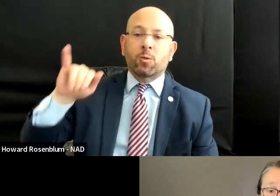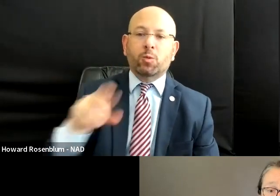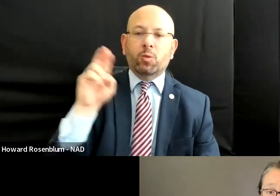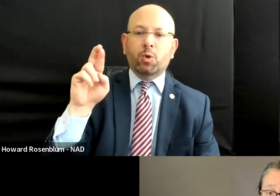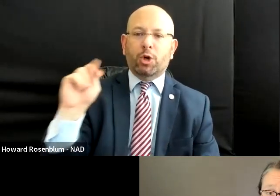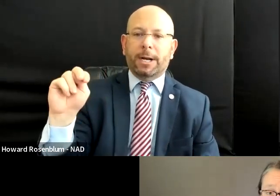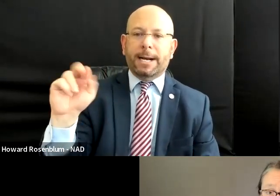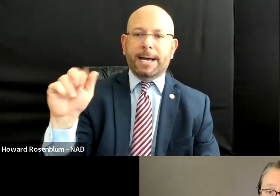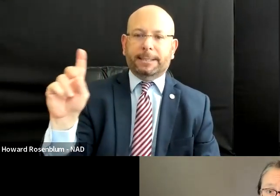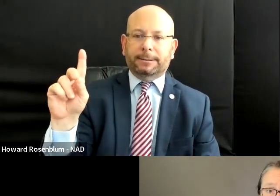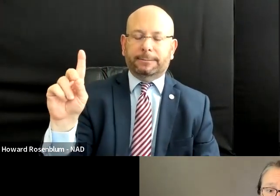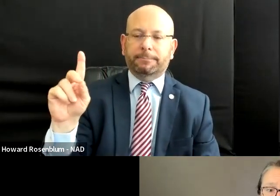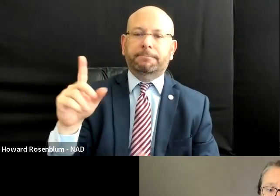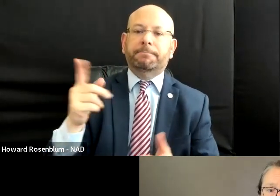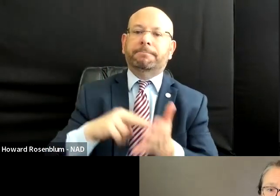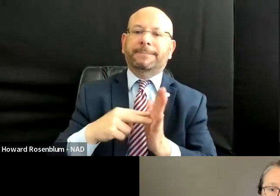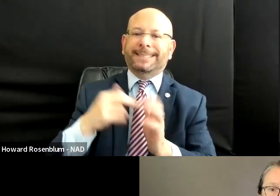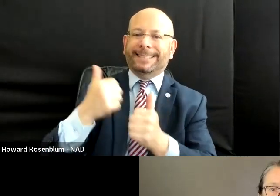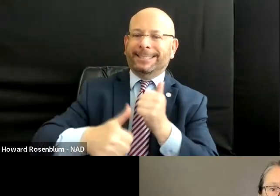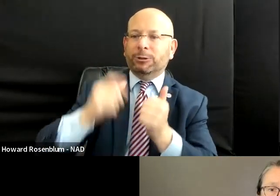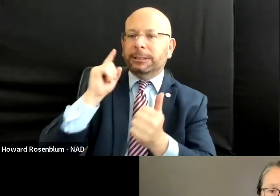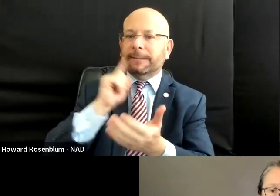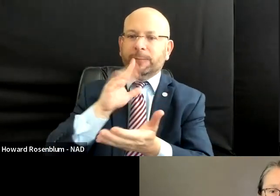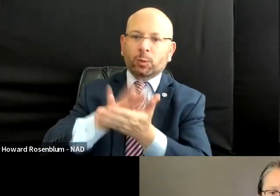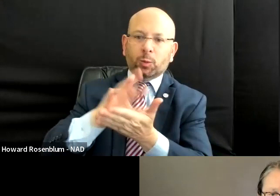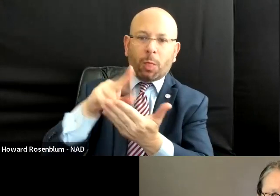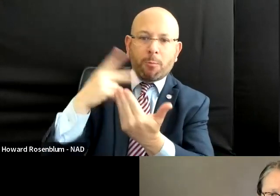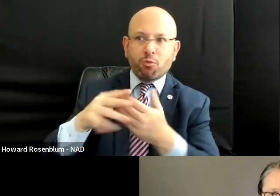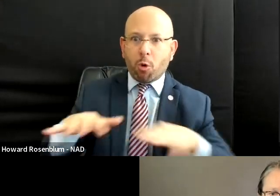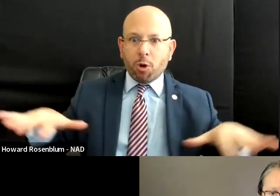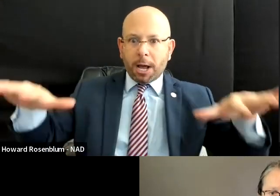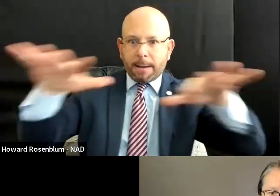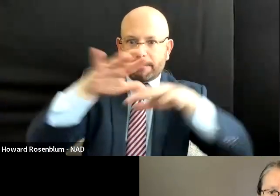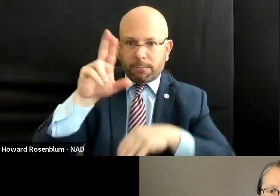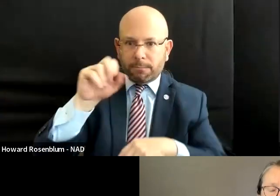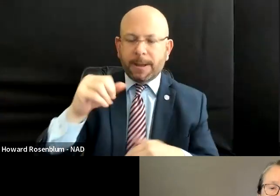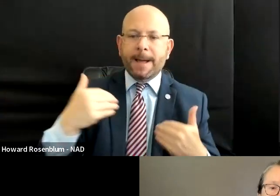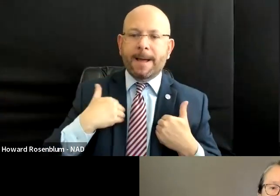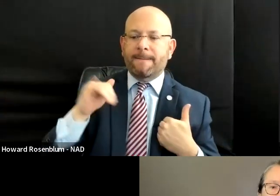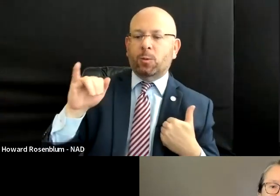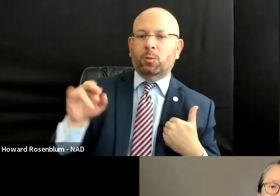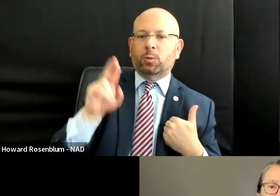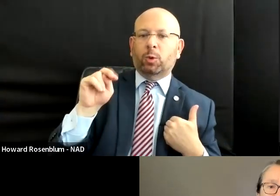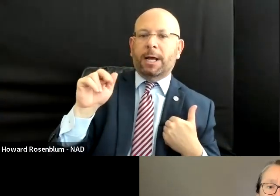53 years. Many Deaf adults learned their leadership skills from